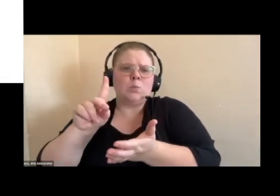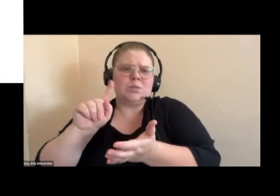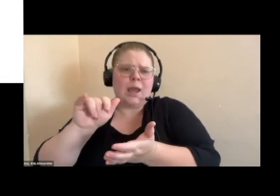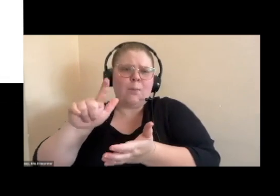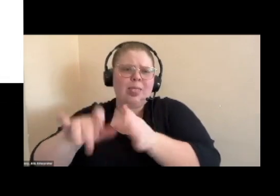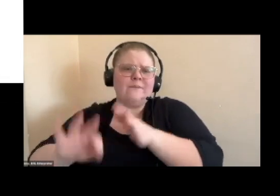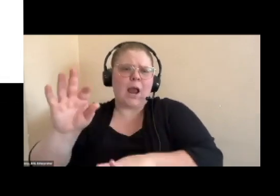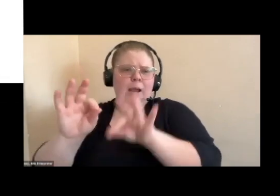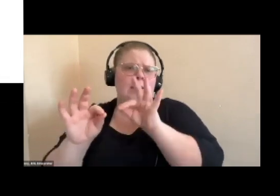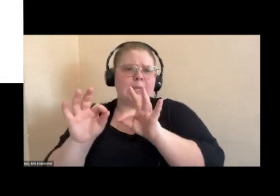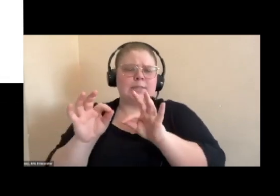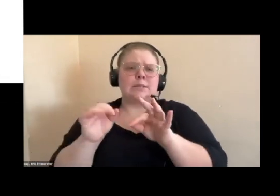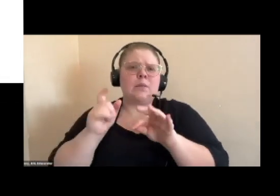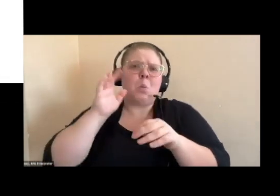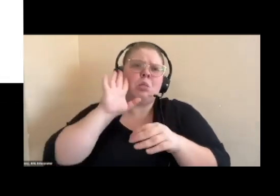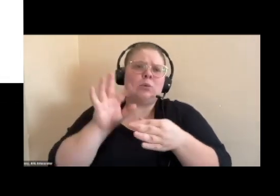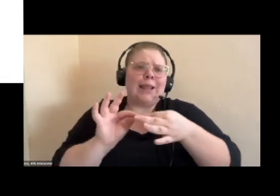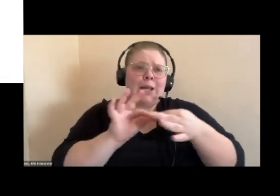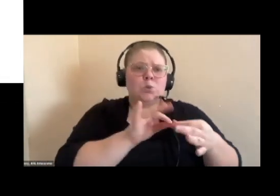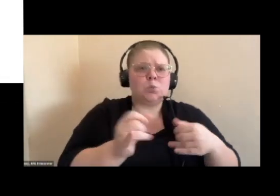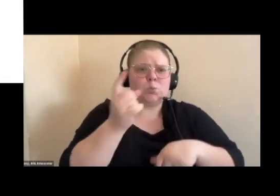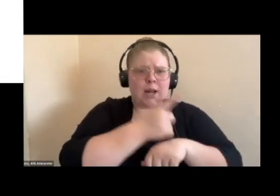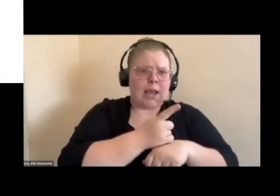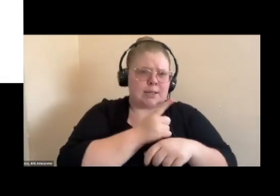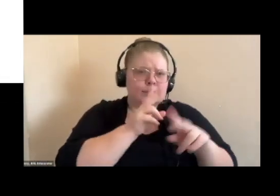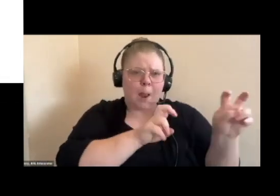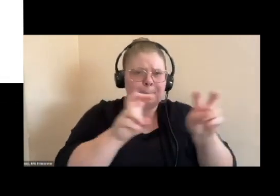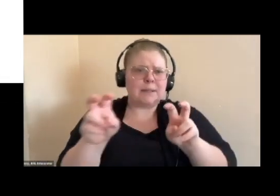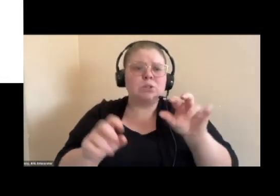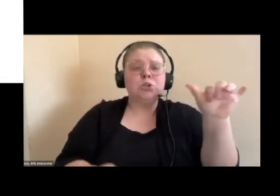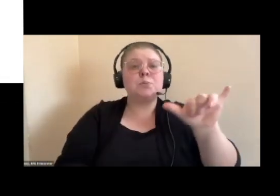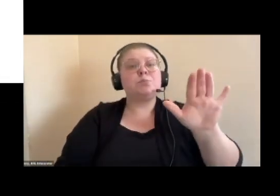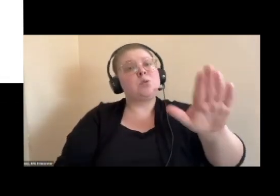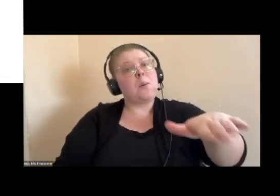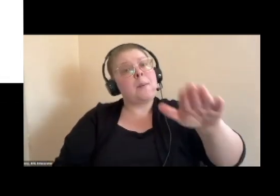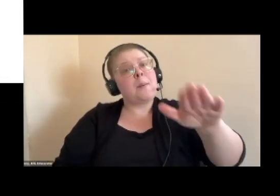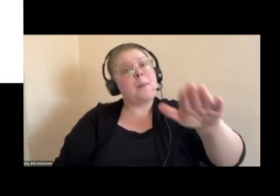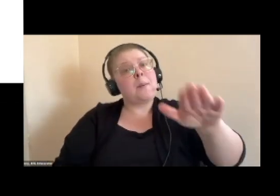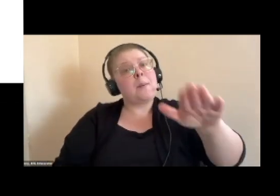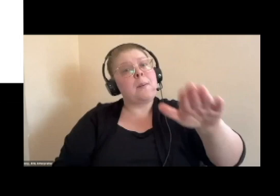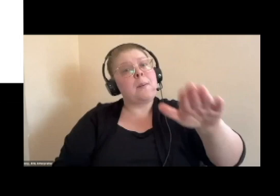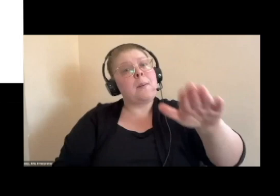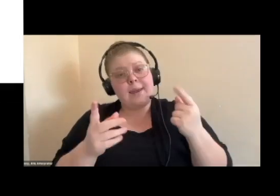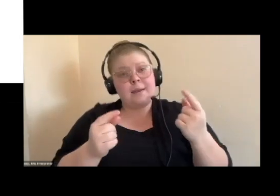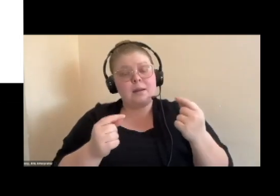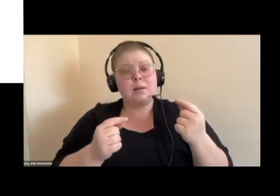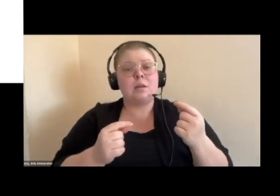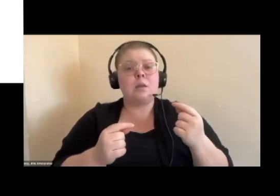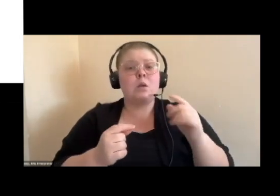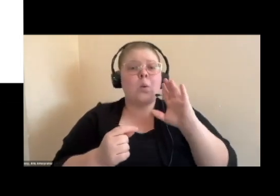Then what we're planning on doing is taking all this, the roundtable reports,